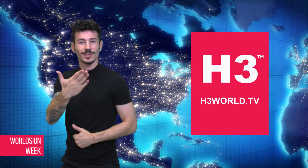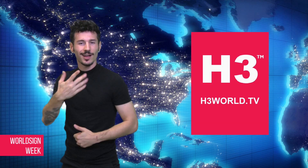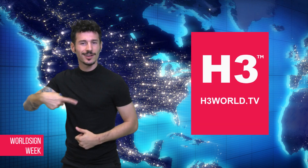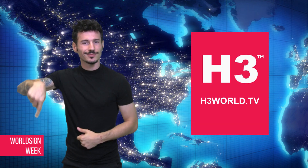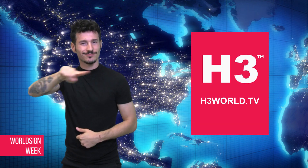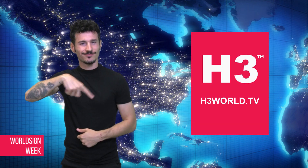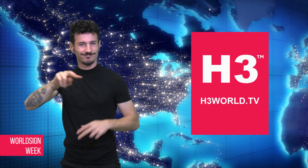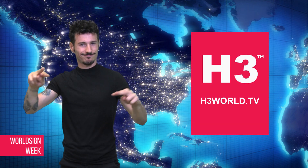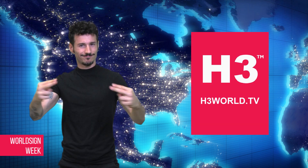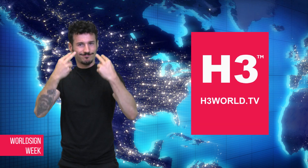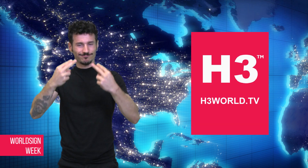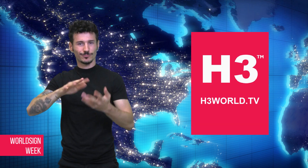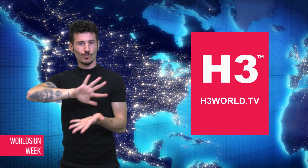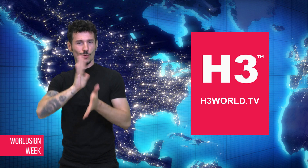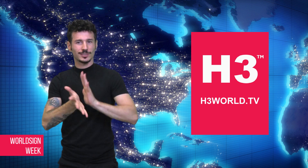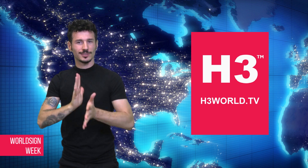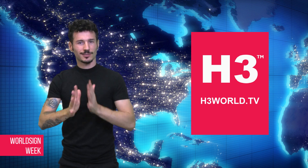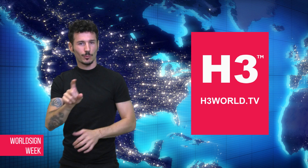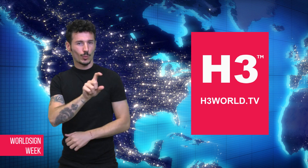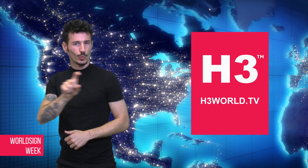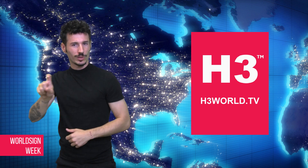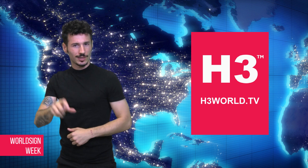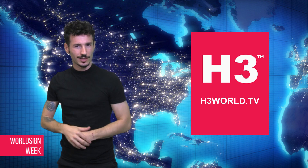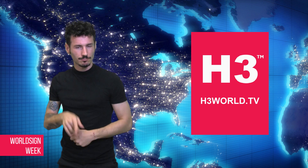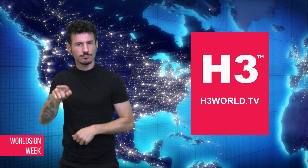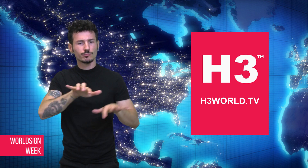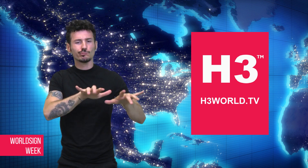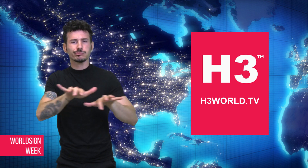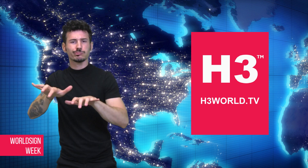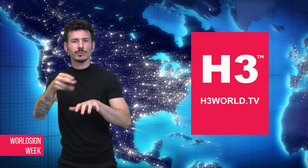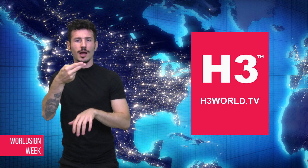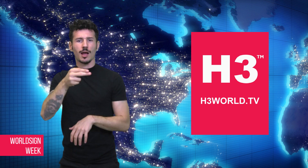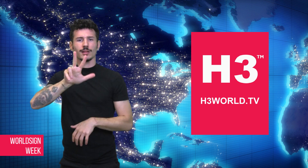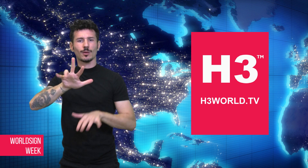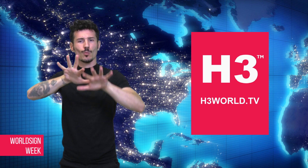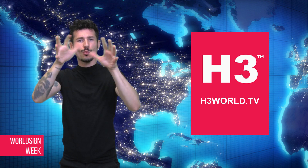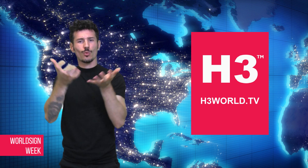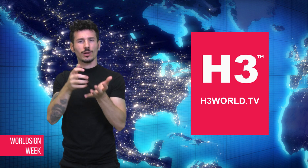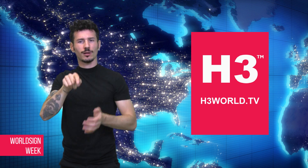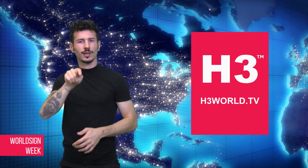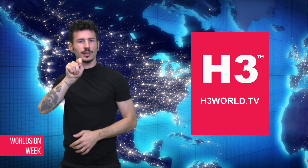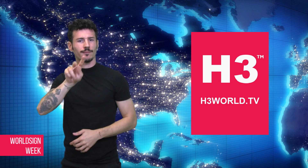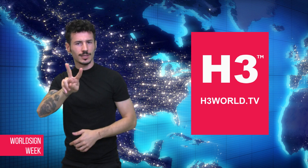Thank you for watching WorldSign Week, visit